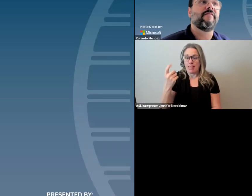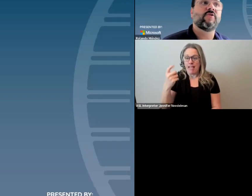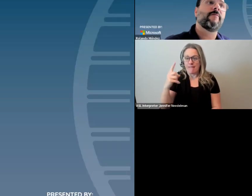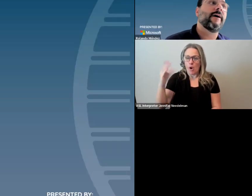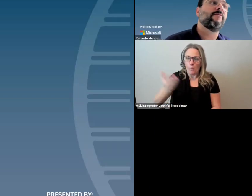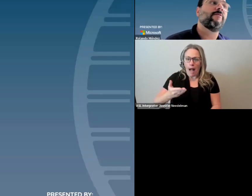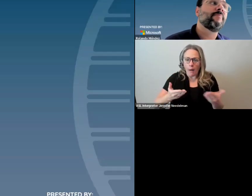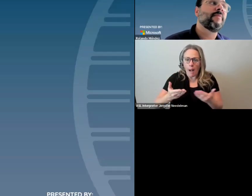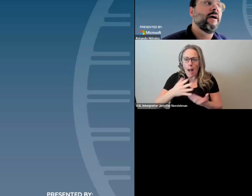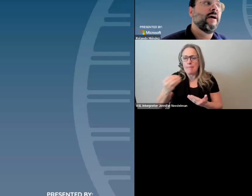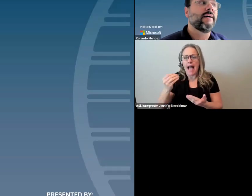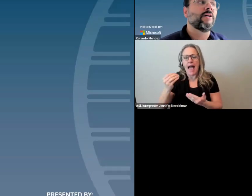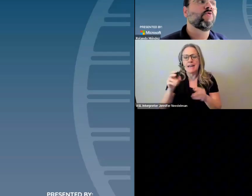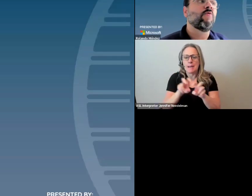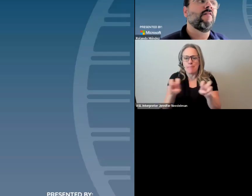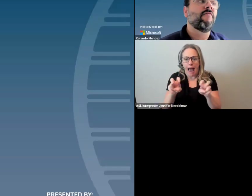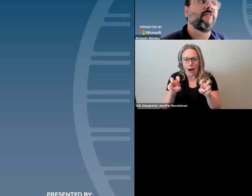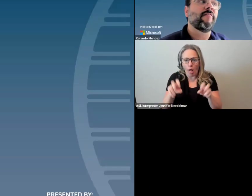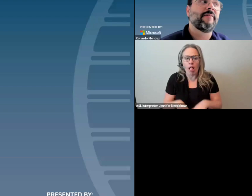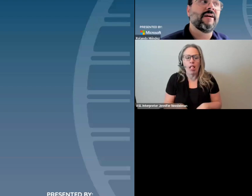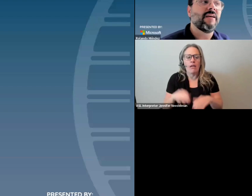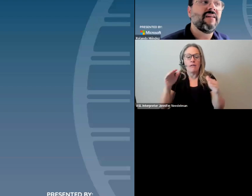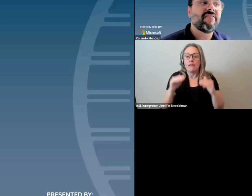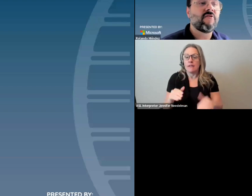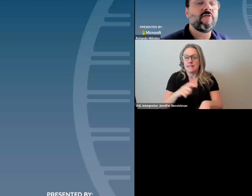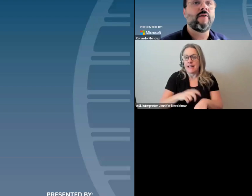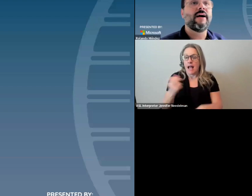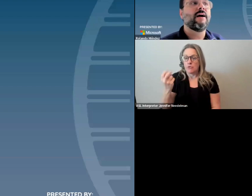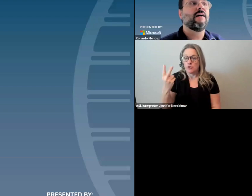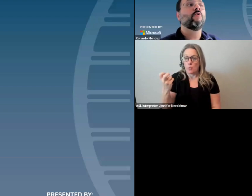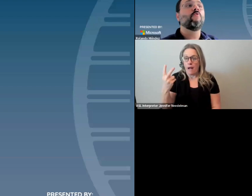and Featured panel. At 12:45 PM Eastern we have